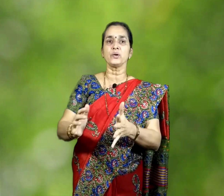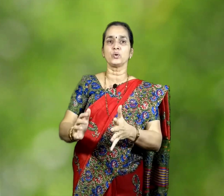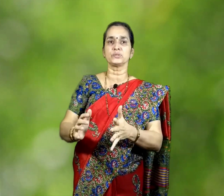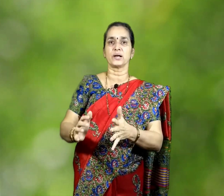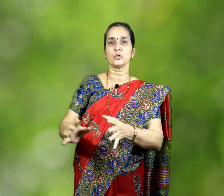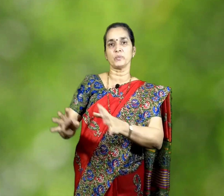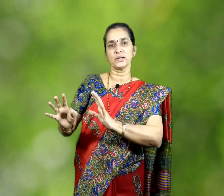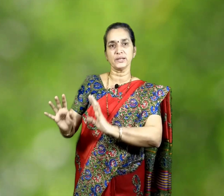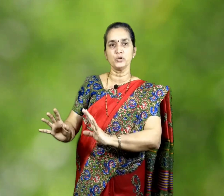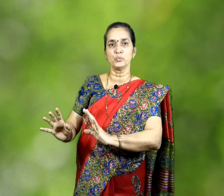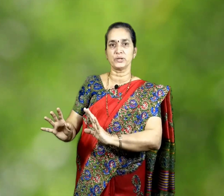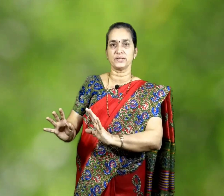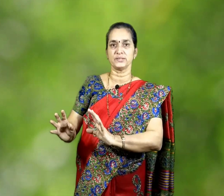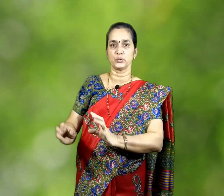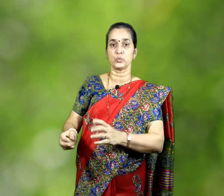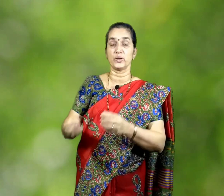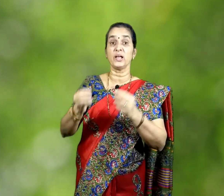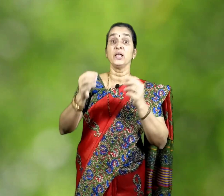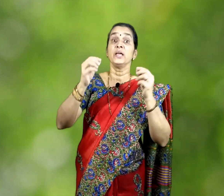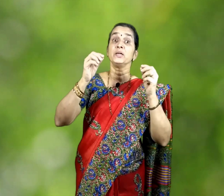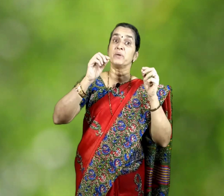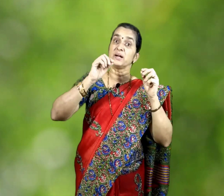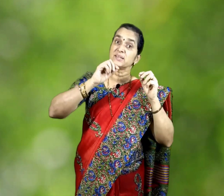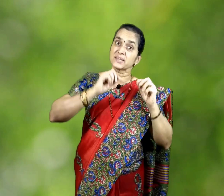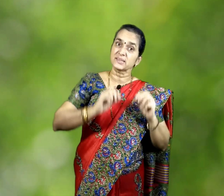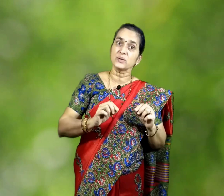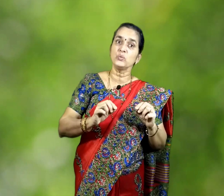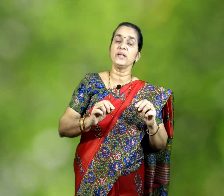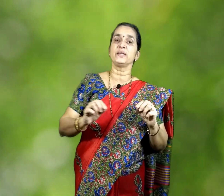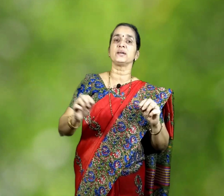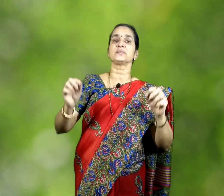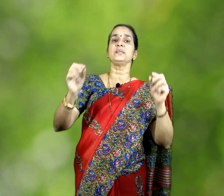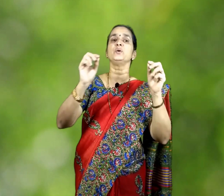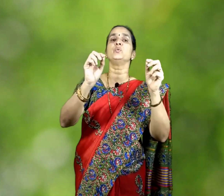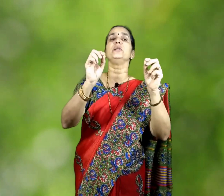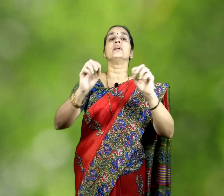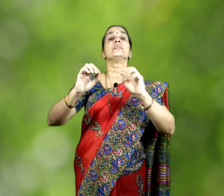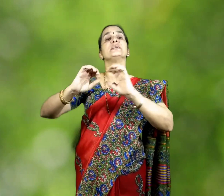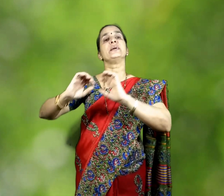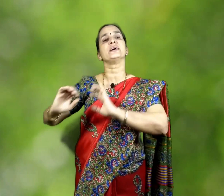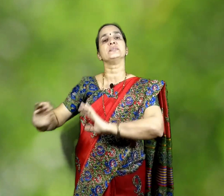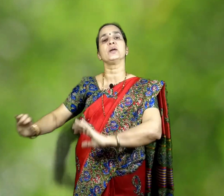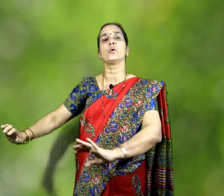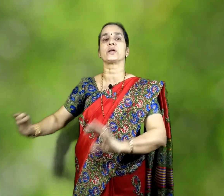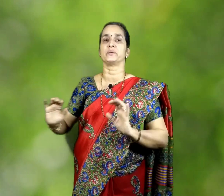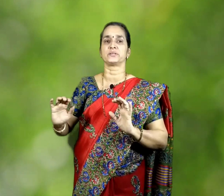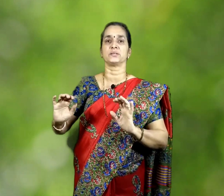people travel in the same path and even if monkey is dead